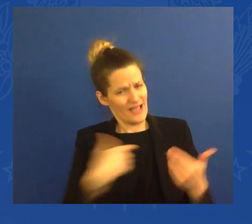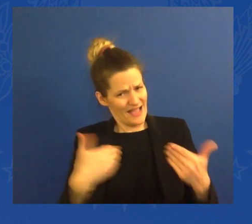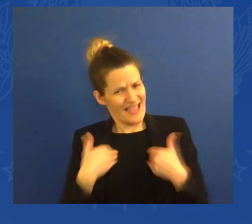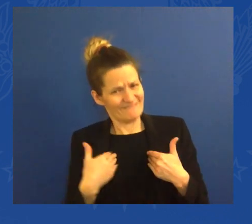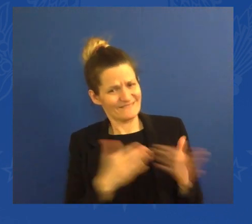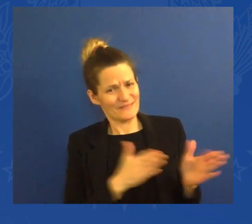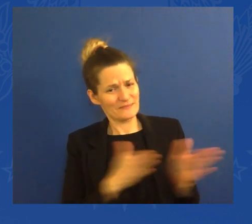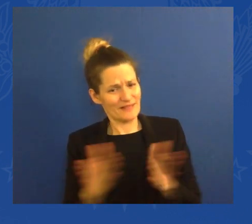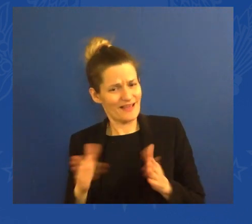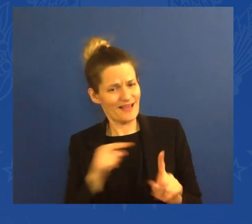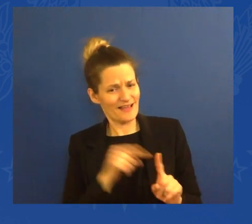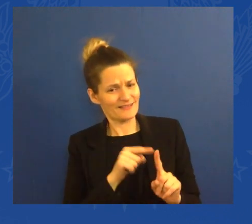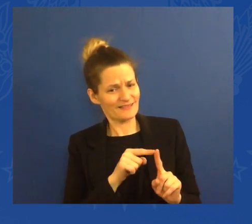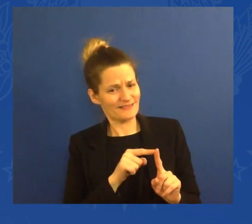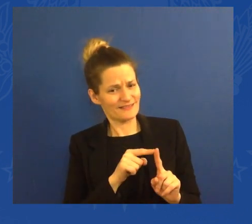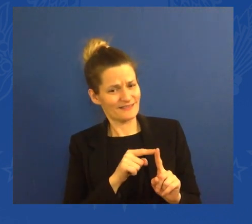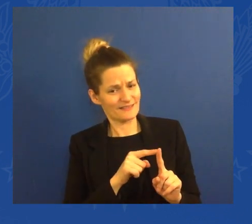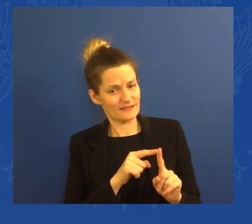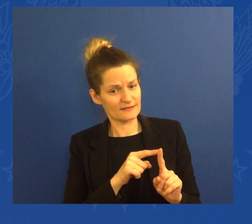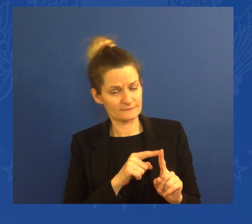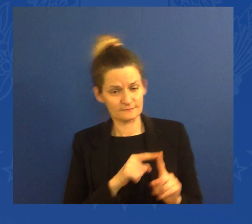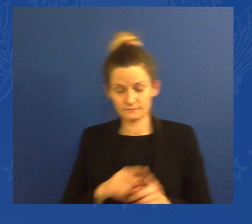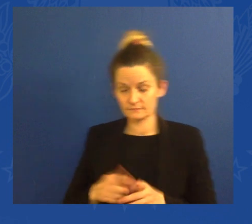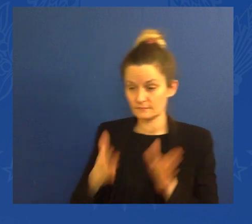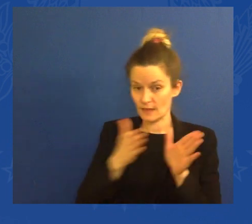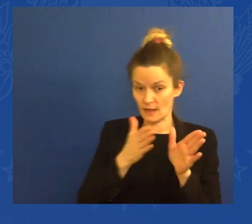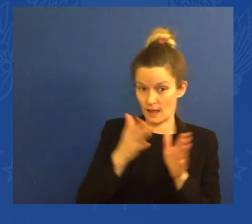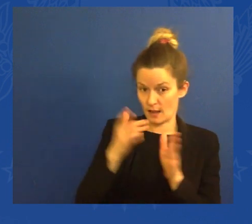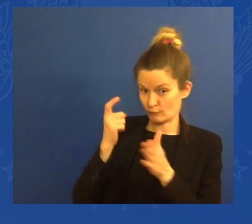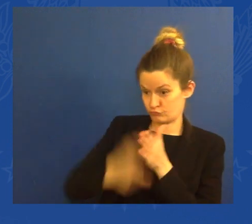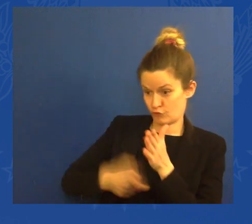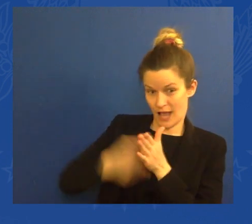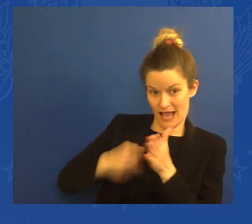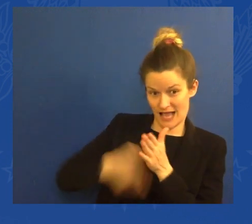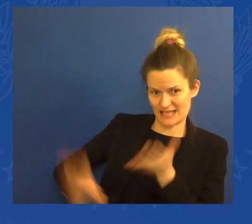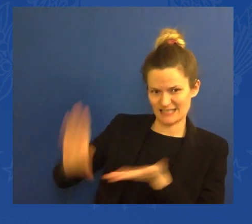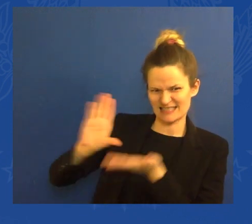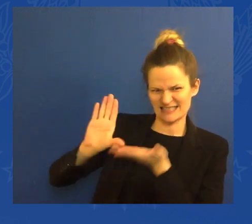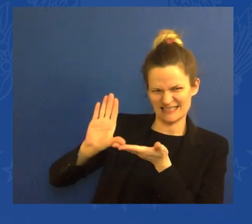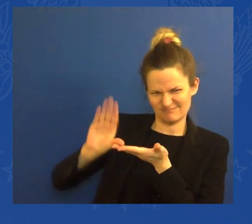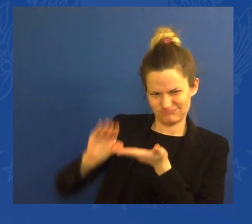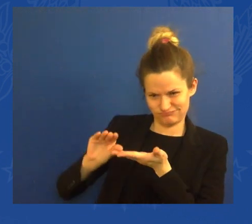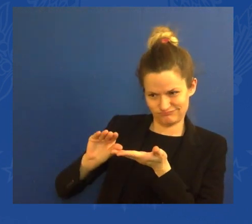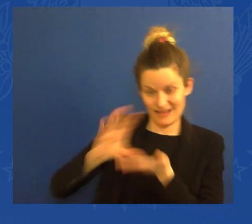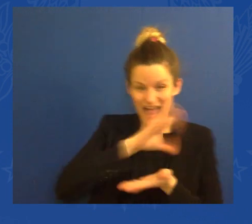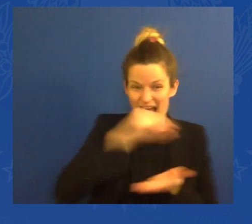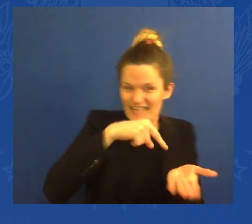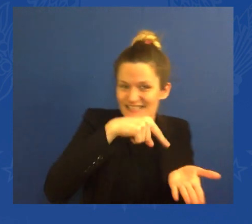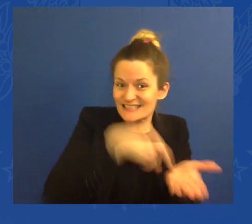by a trillion dollars this year. These guys talk about how they always are worried about us spend-